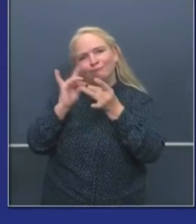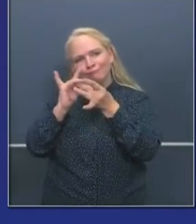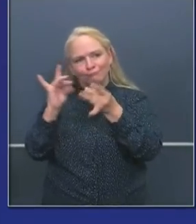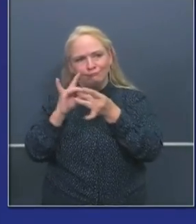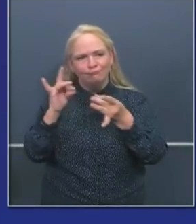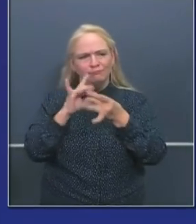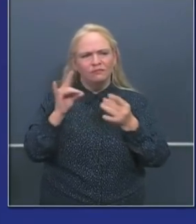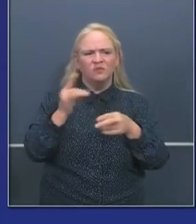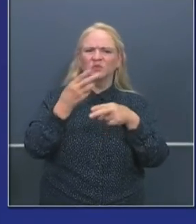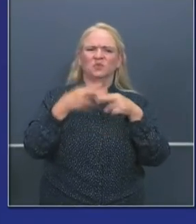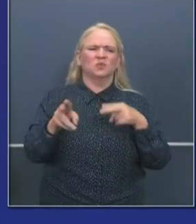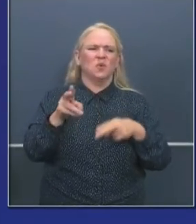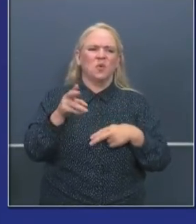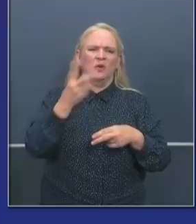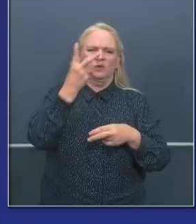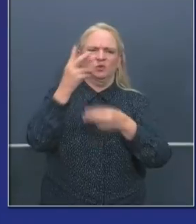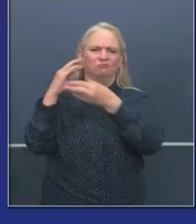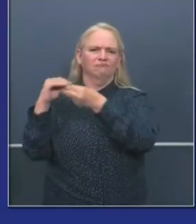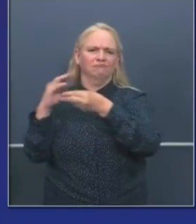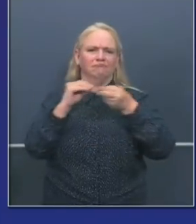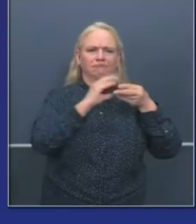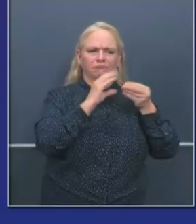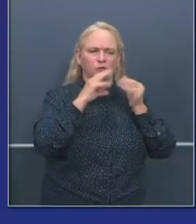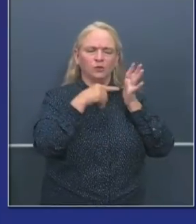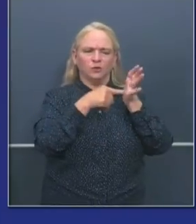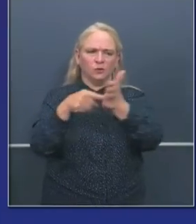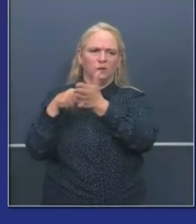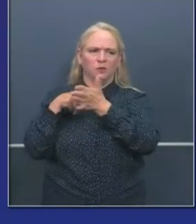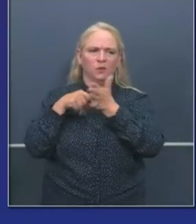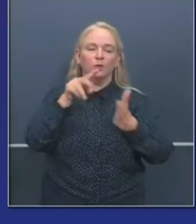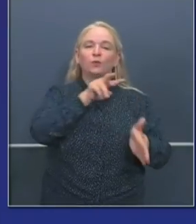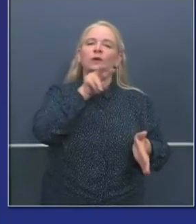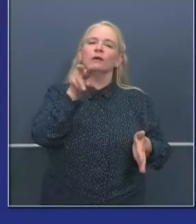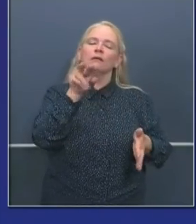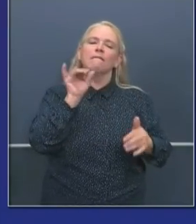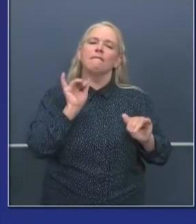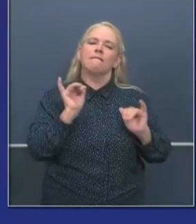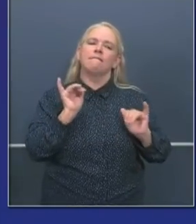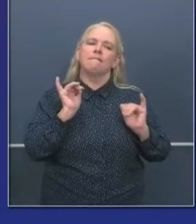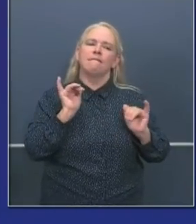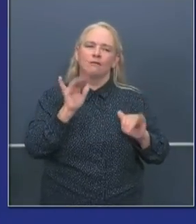BILLBOARDS AS WELL. ANIMATION BUT WE'LL START WITH THESE TWO VERY SHORT VIDEOS.